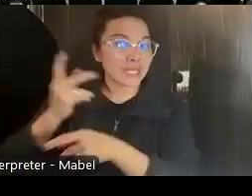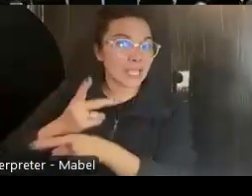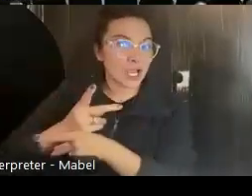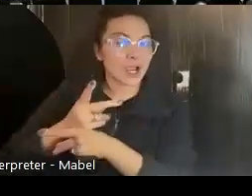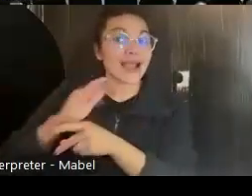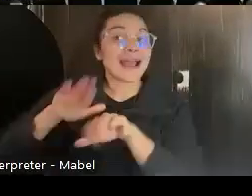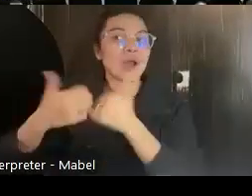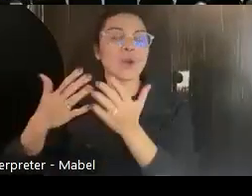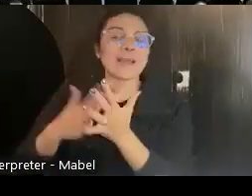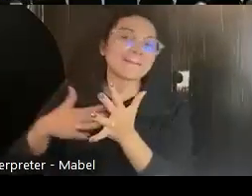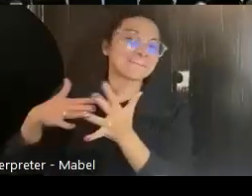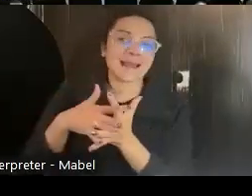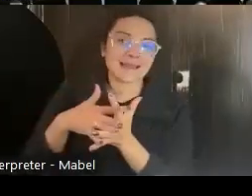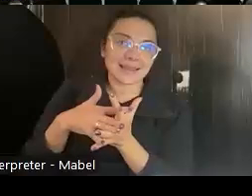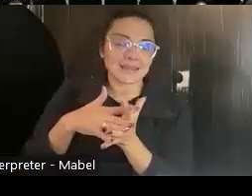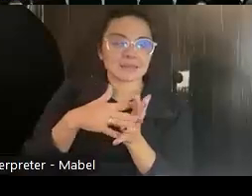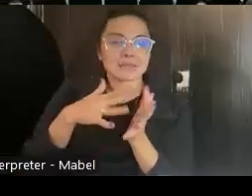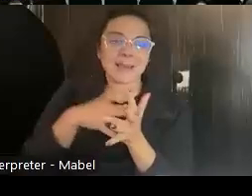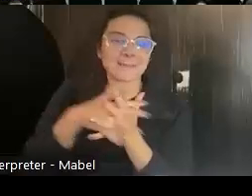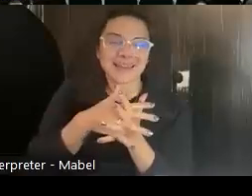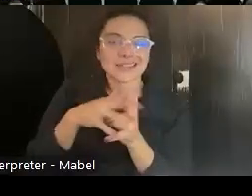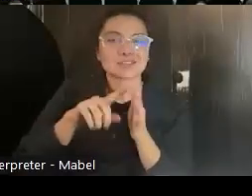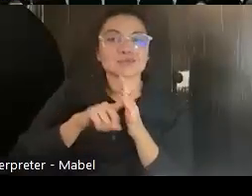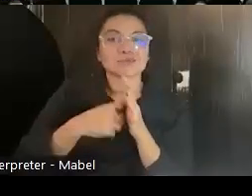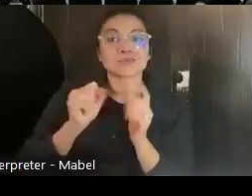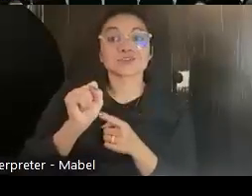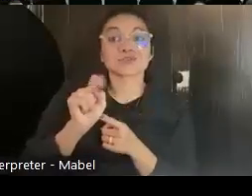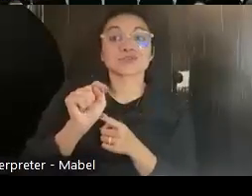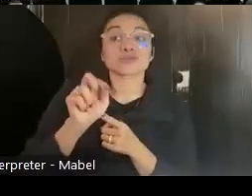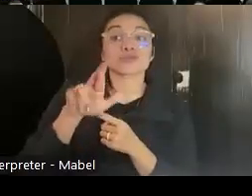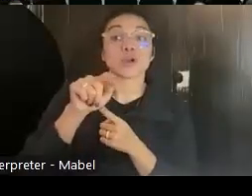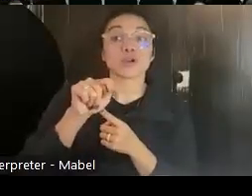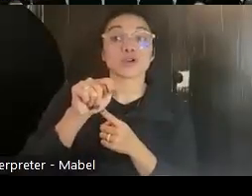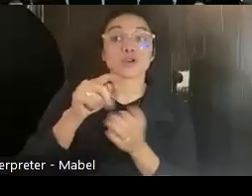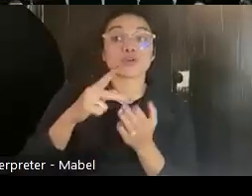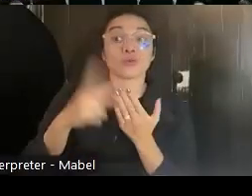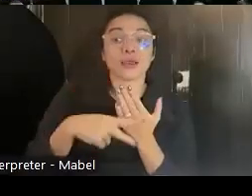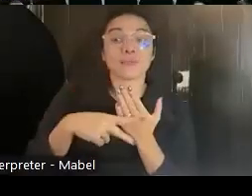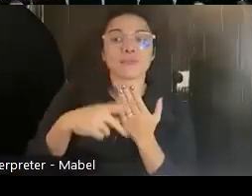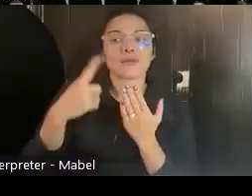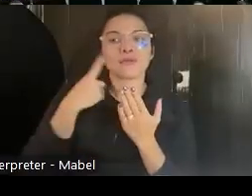setting and not limiting it to Watkins I I think I would also add in terms of the fiscal challenges